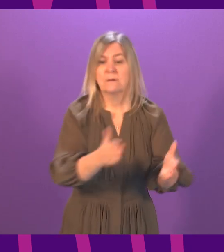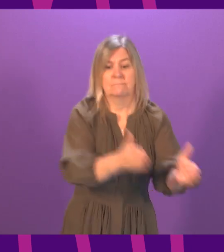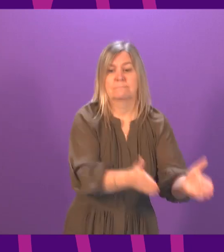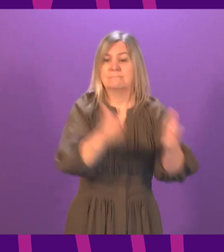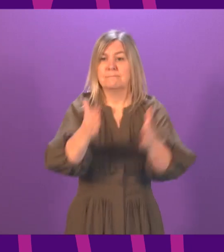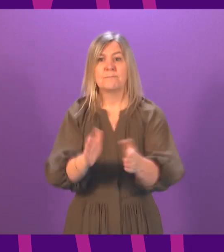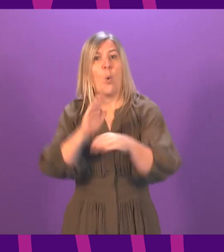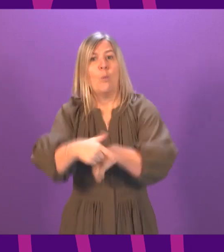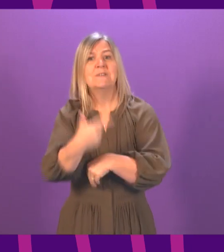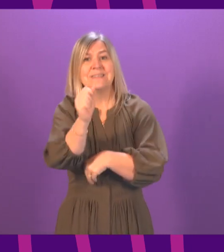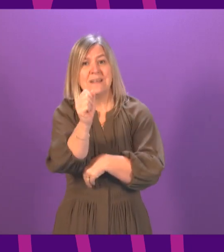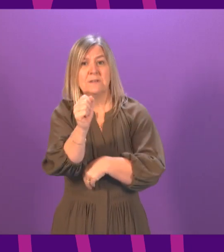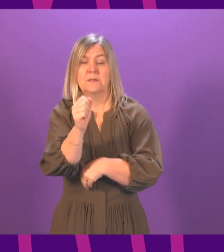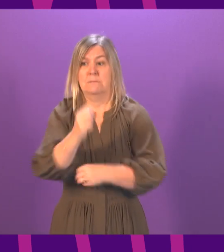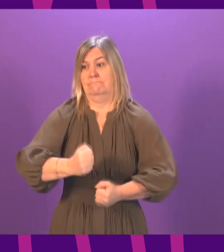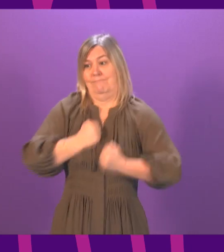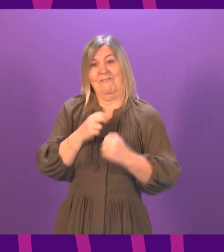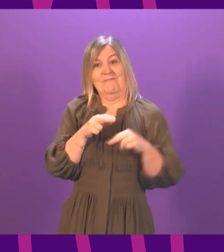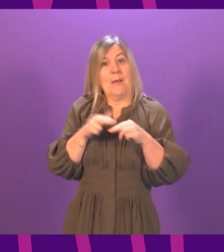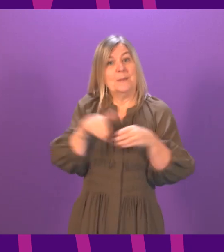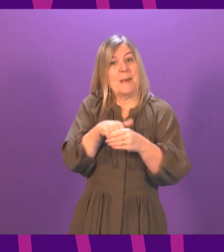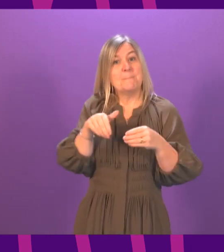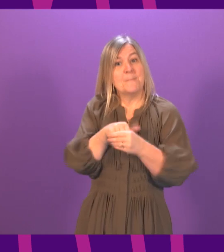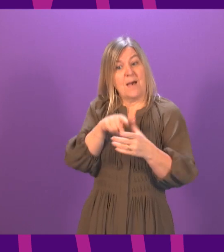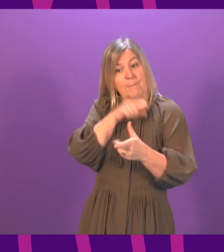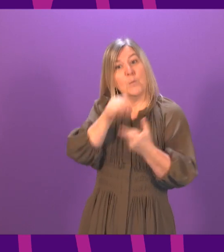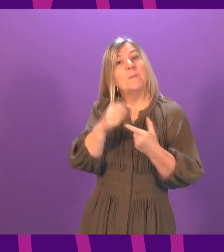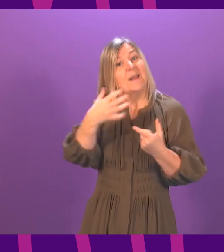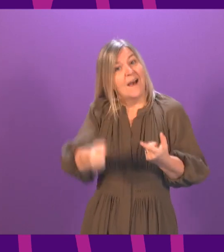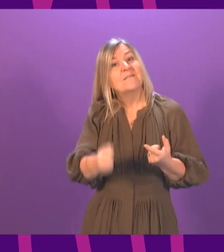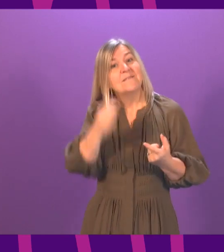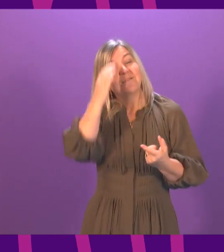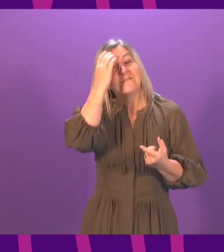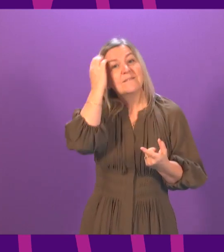One of my family members, who is in the over-70s group, has an appointment in the middle of next